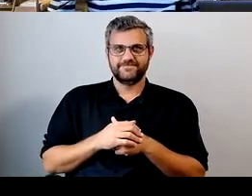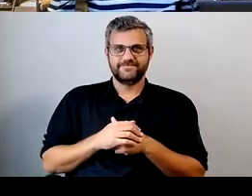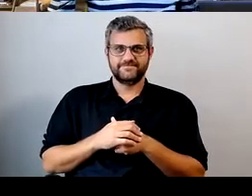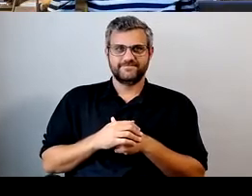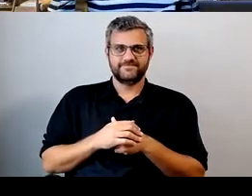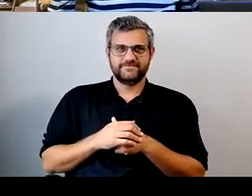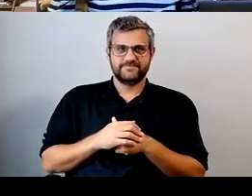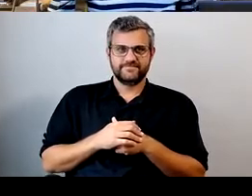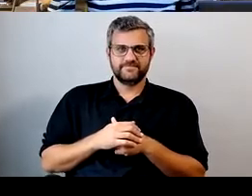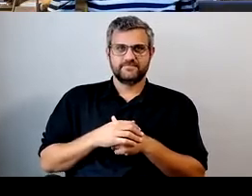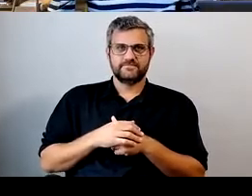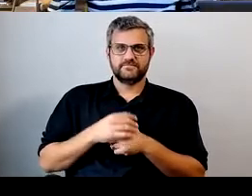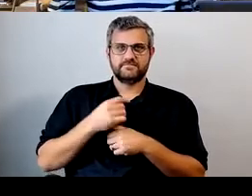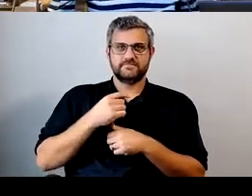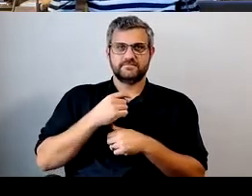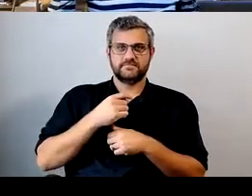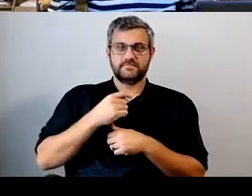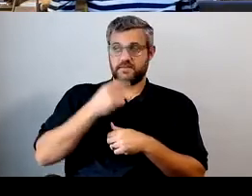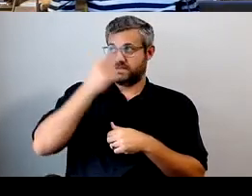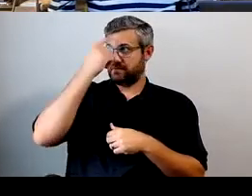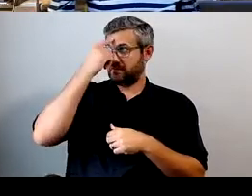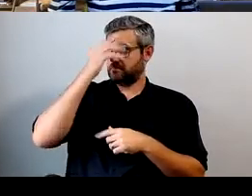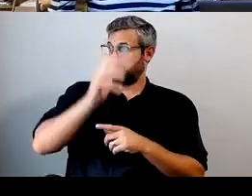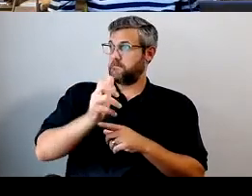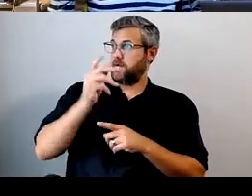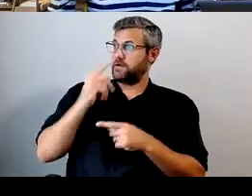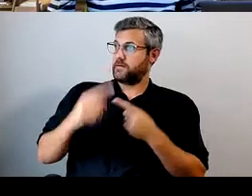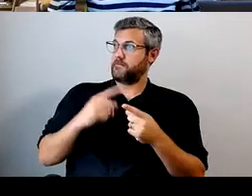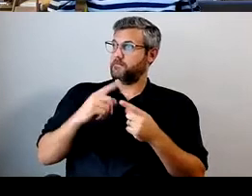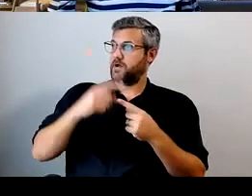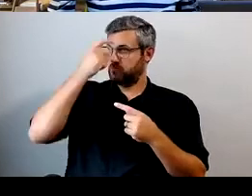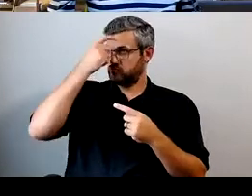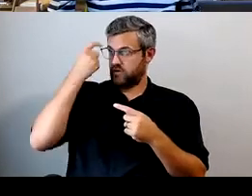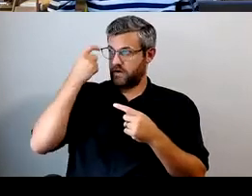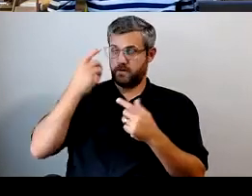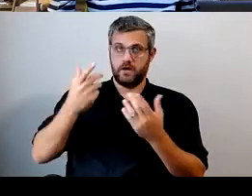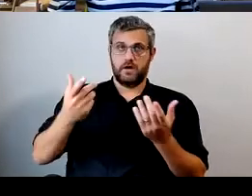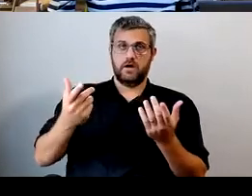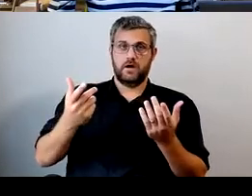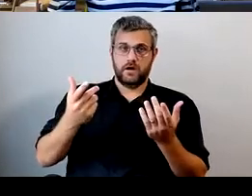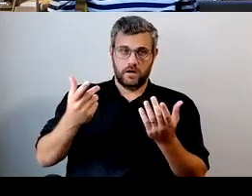Yeah. I mean, I think just thinking back on trauma too, I'm thinking about and there may be a reason